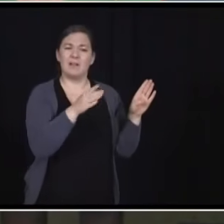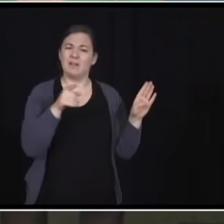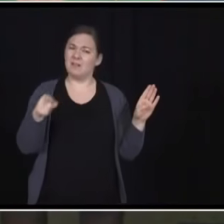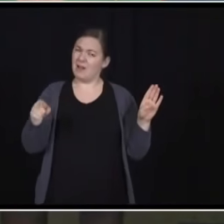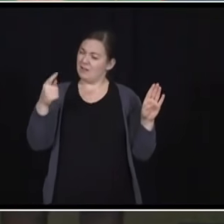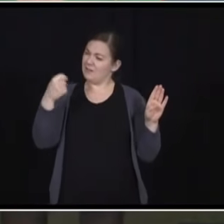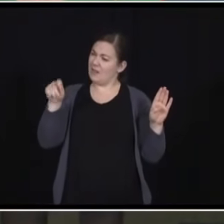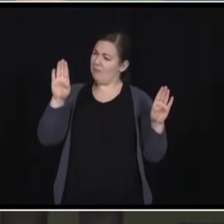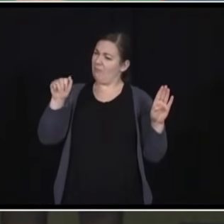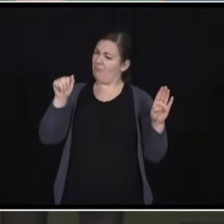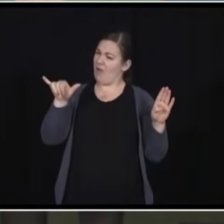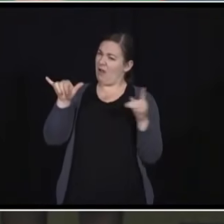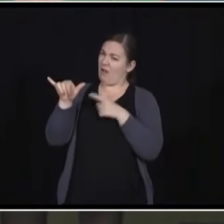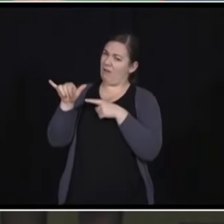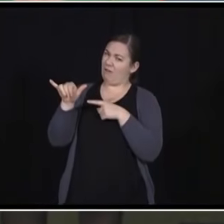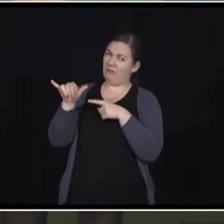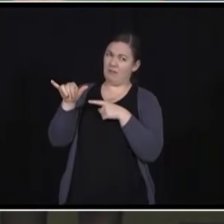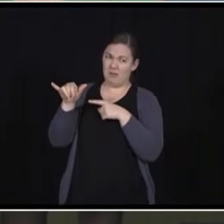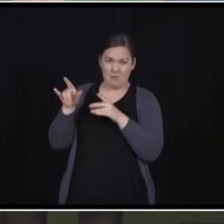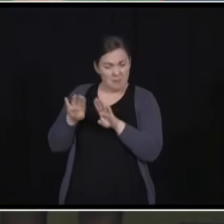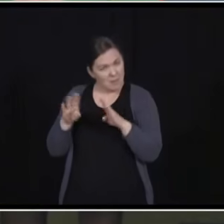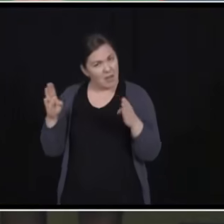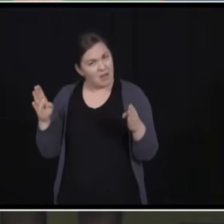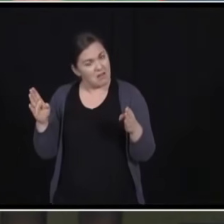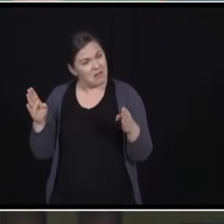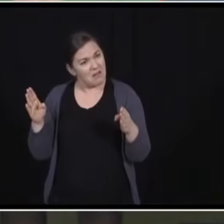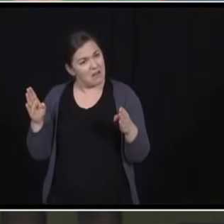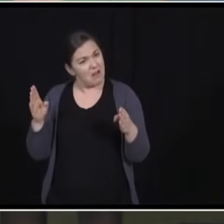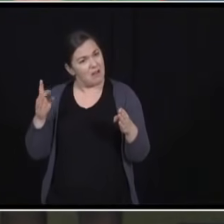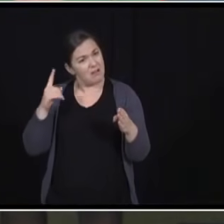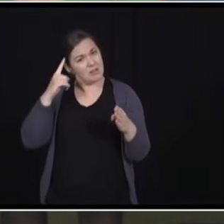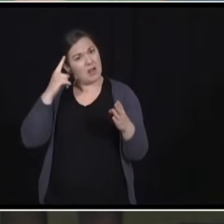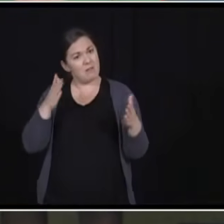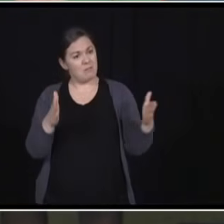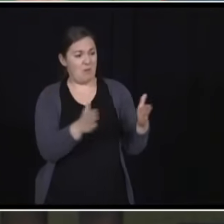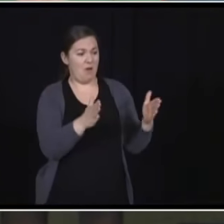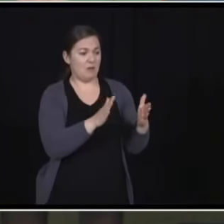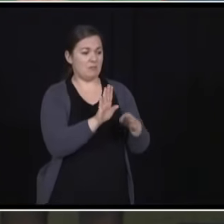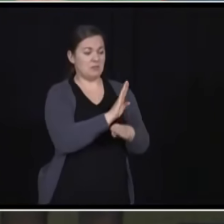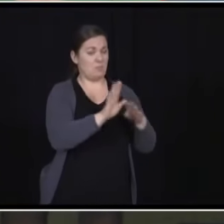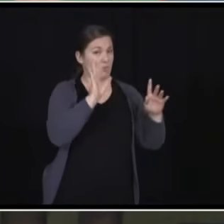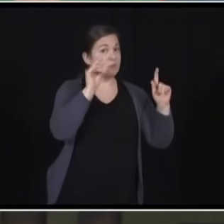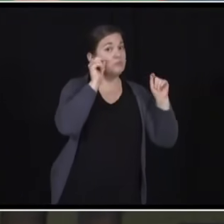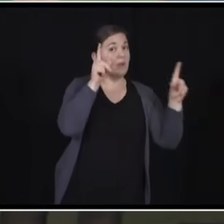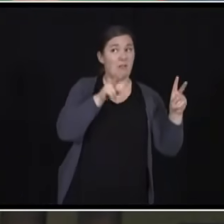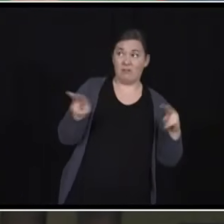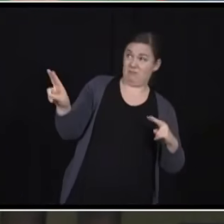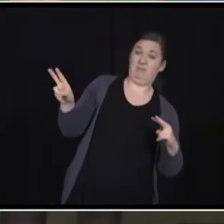They mentioned they are considered essential and I understand grocery stores and keeping the supply chains go weighing are very